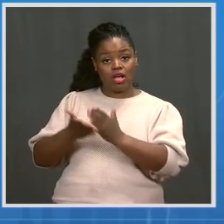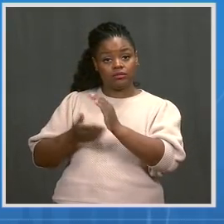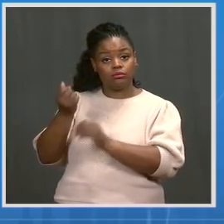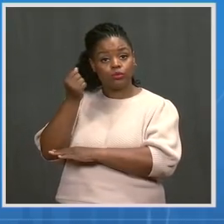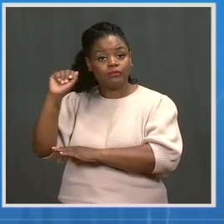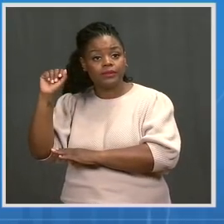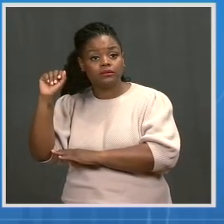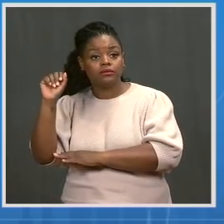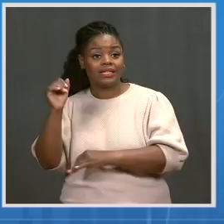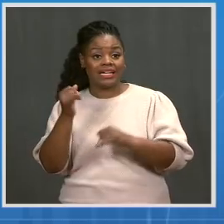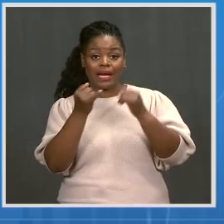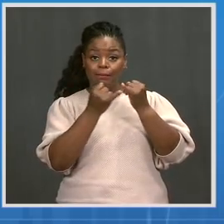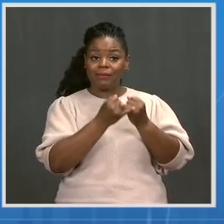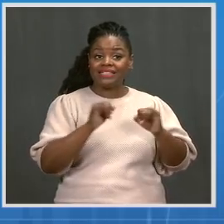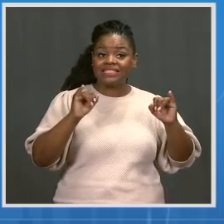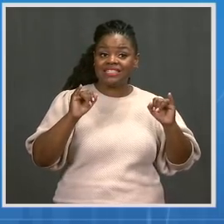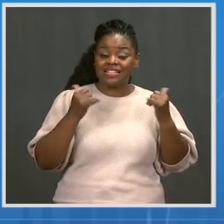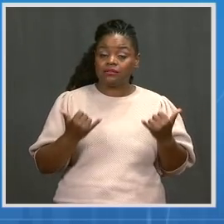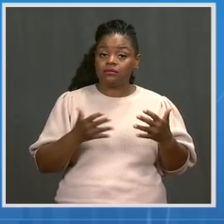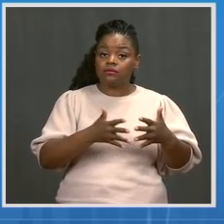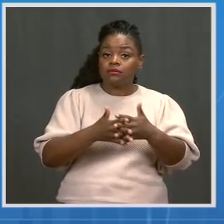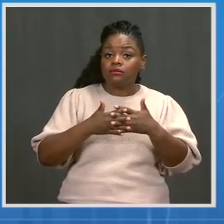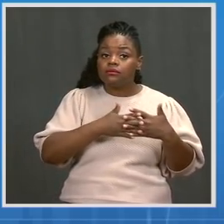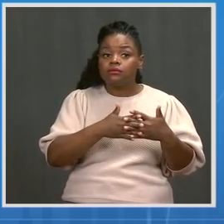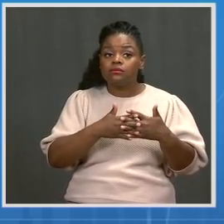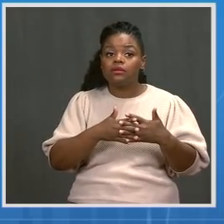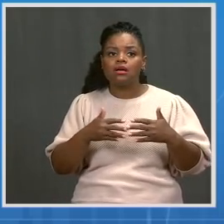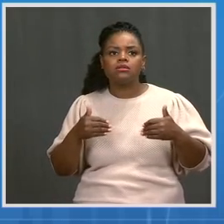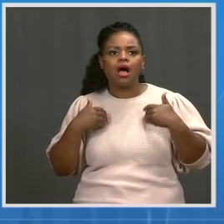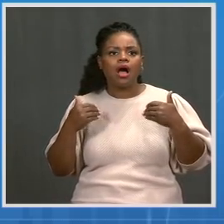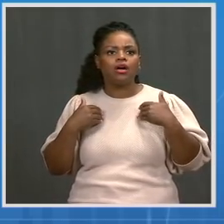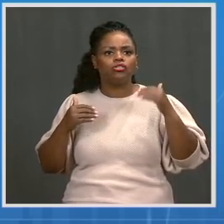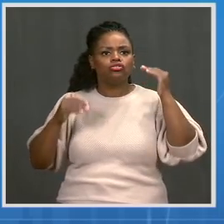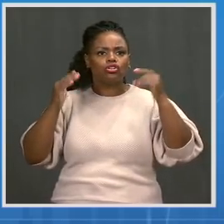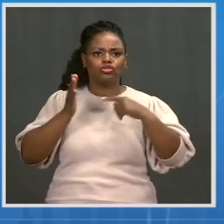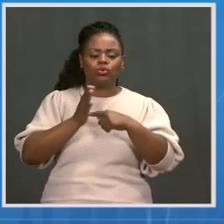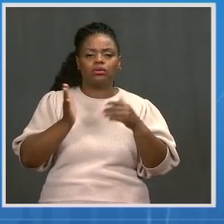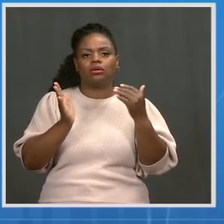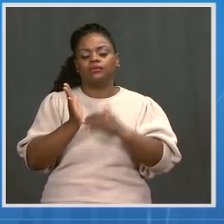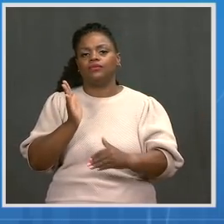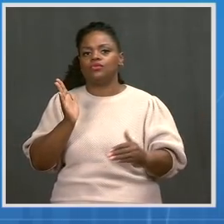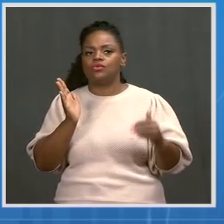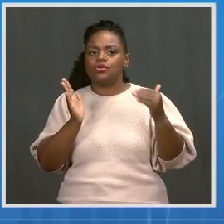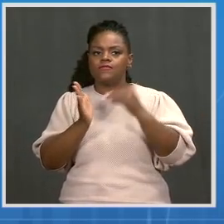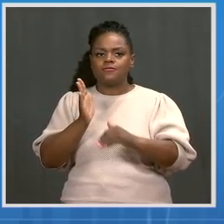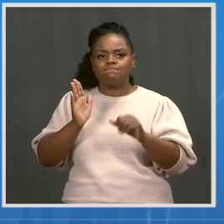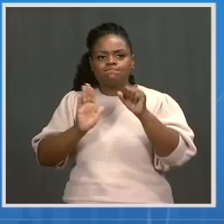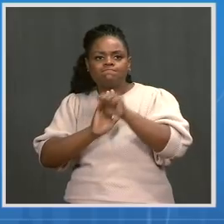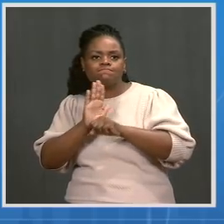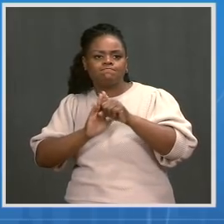And this generation of young adults has shown, time and time again, their incredible energy and power to drive change.